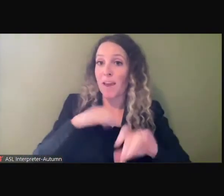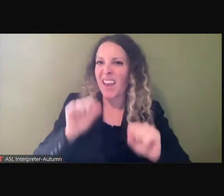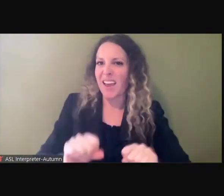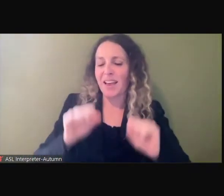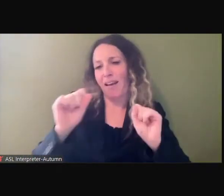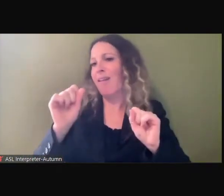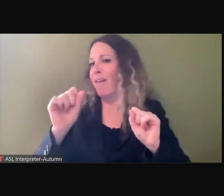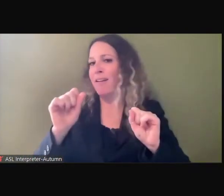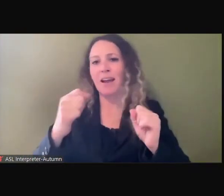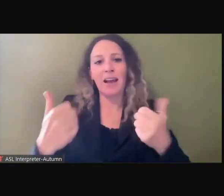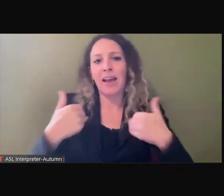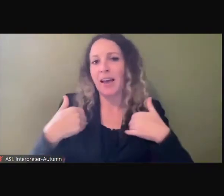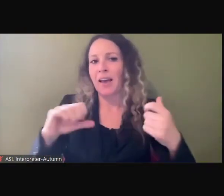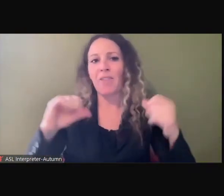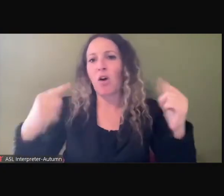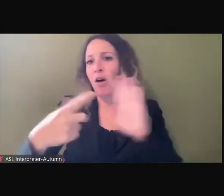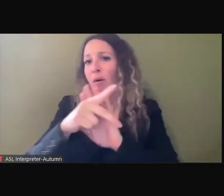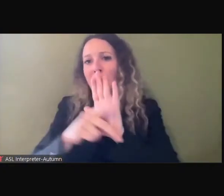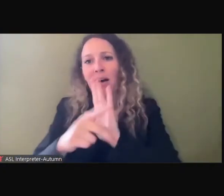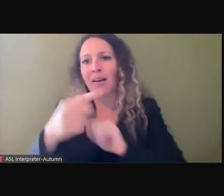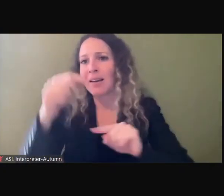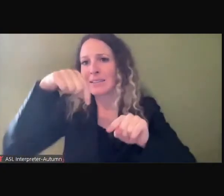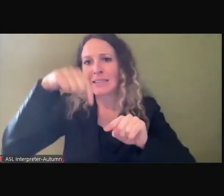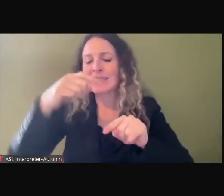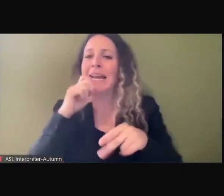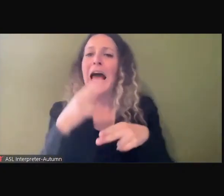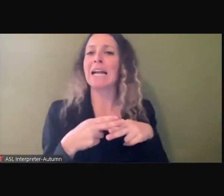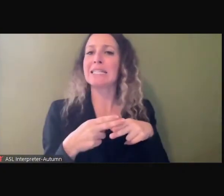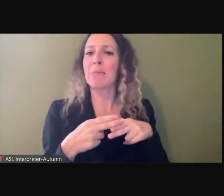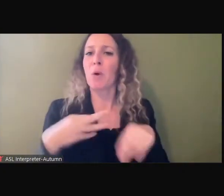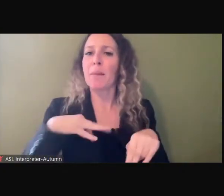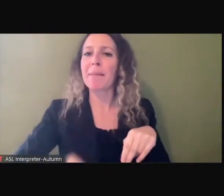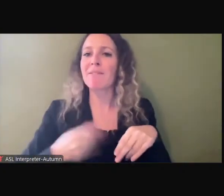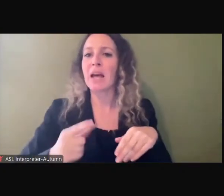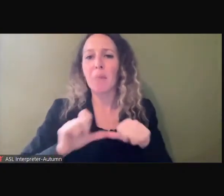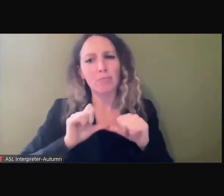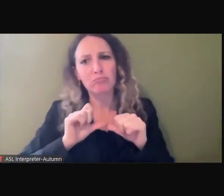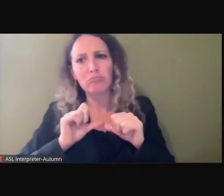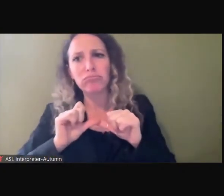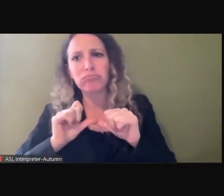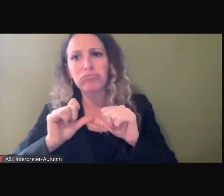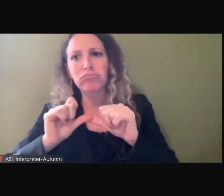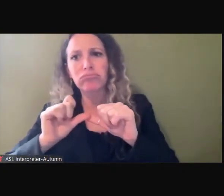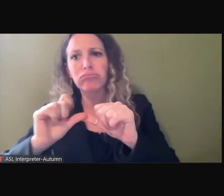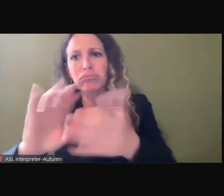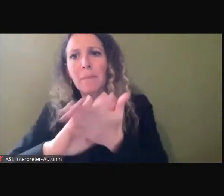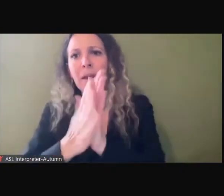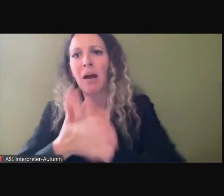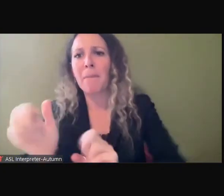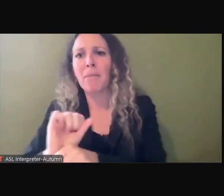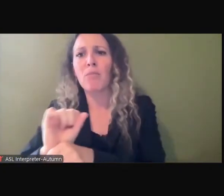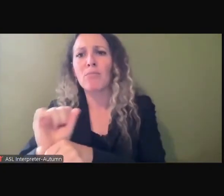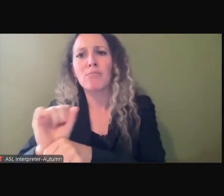ensure that these favorable telehealth policies do not remain temporary benefits but instead become